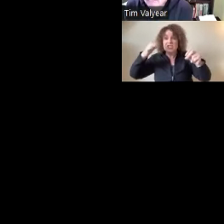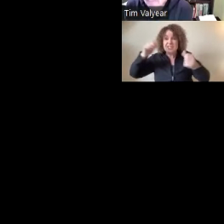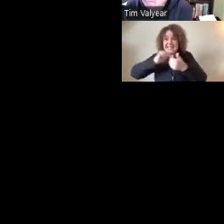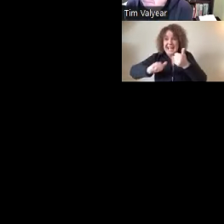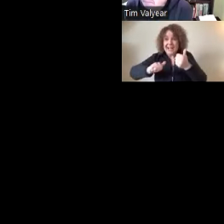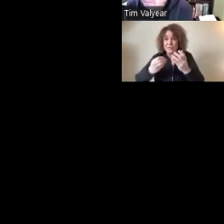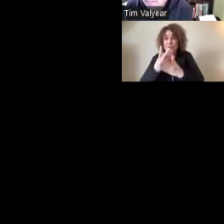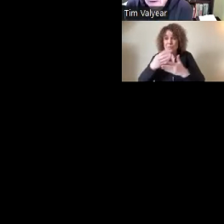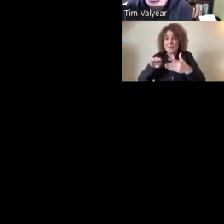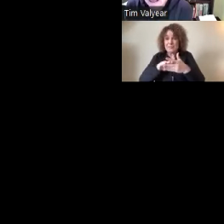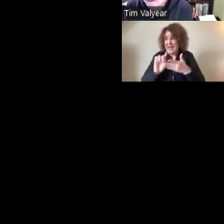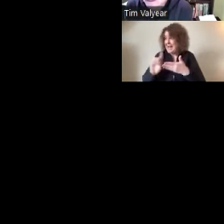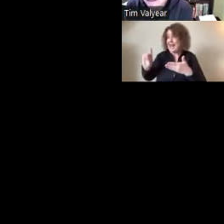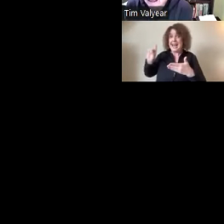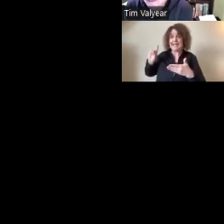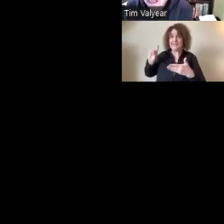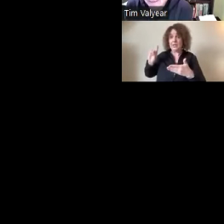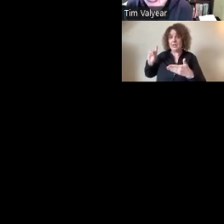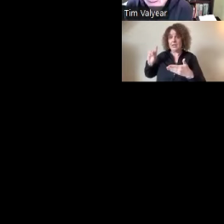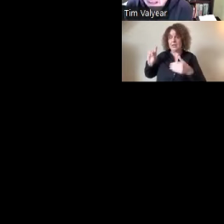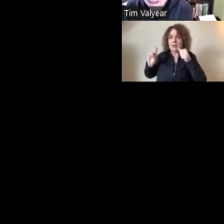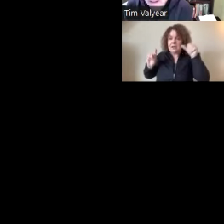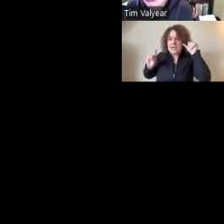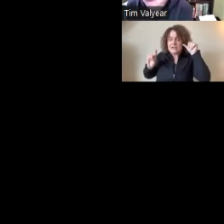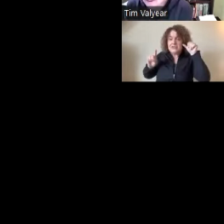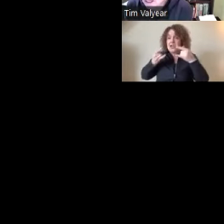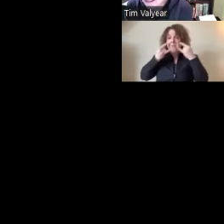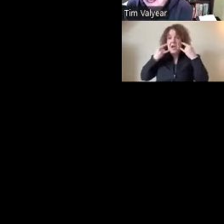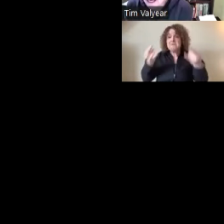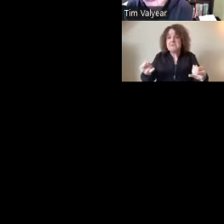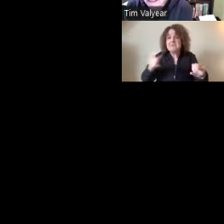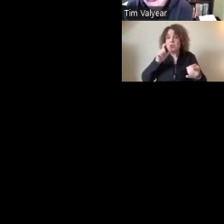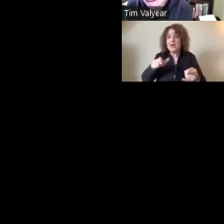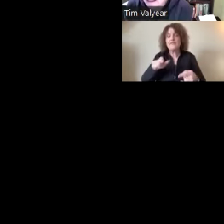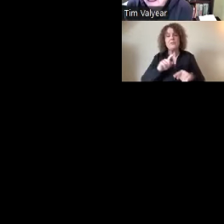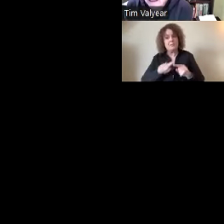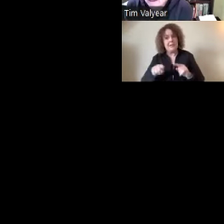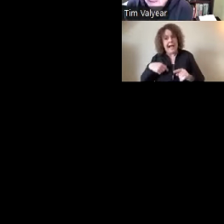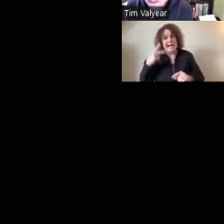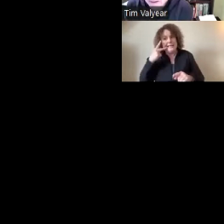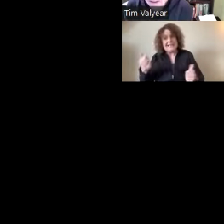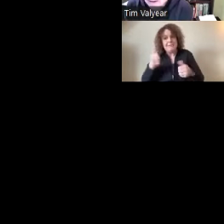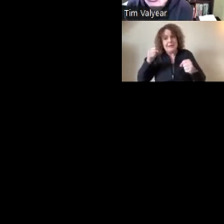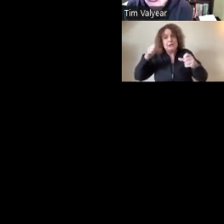care, like me, I was shocked that they decided to lift them right after the March